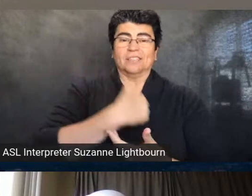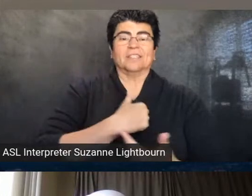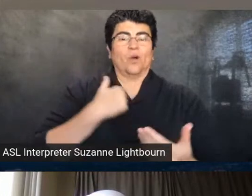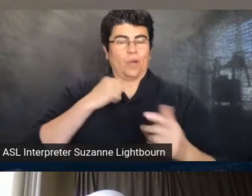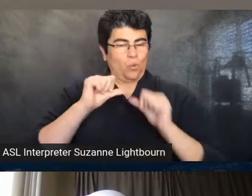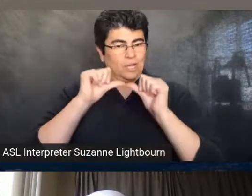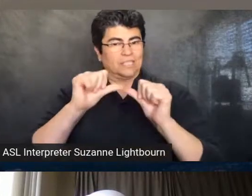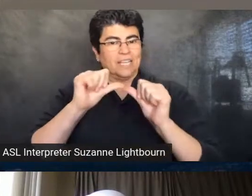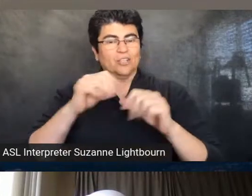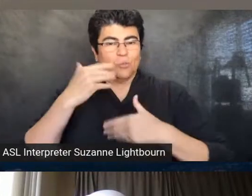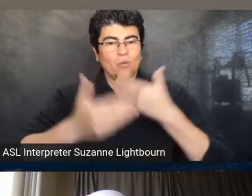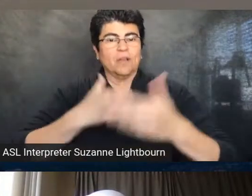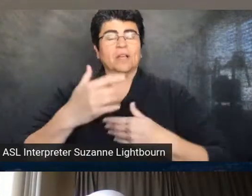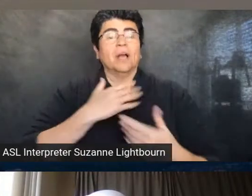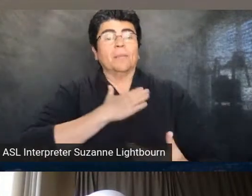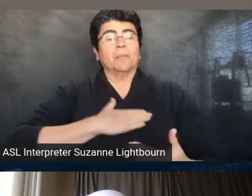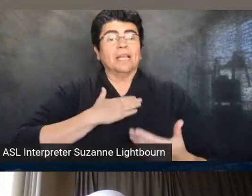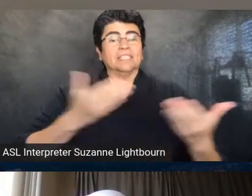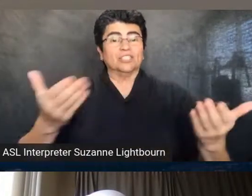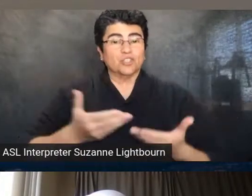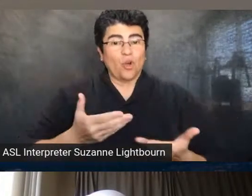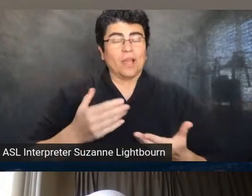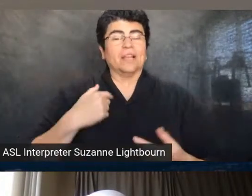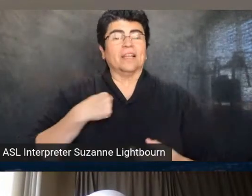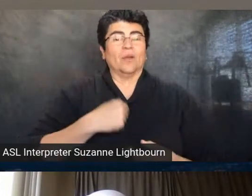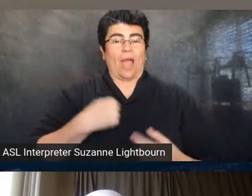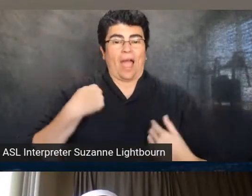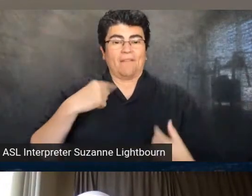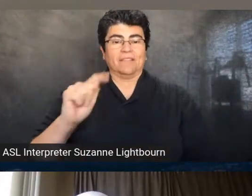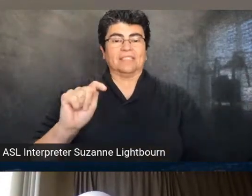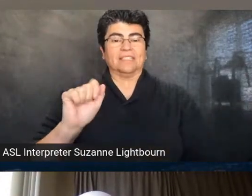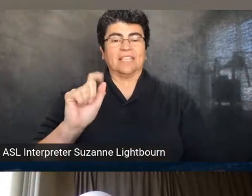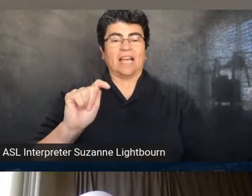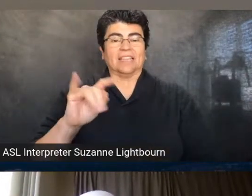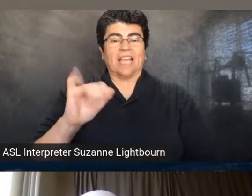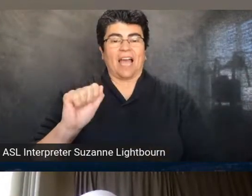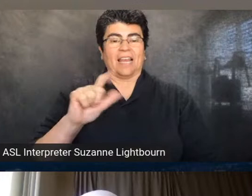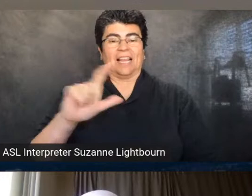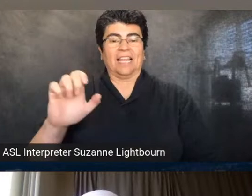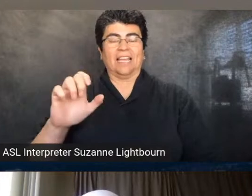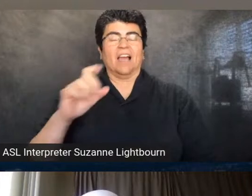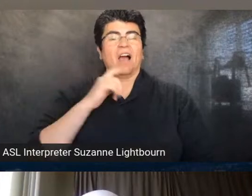next joining us, please wave, we have Tatiana Lee, who is an award winning actress,